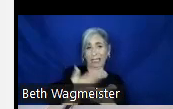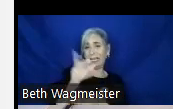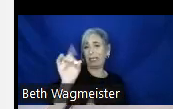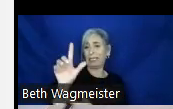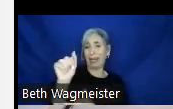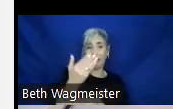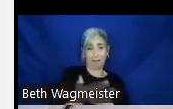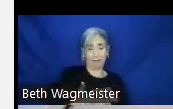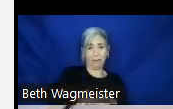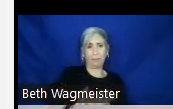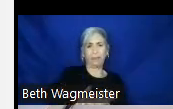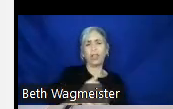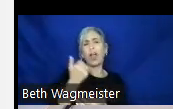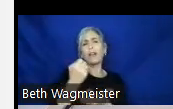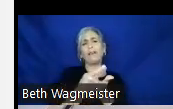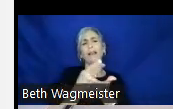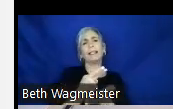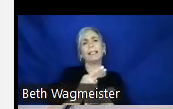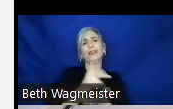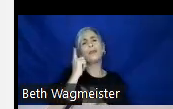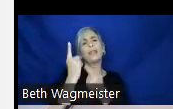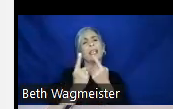There are a lot of validations to think about, do the headings have hierarchy,